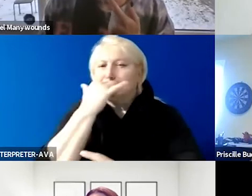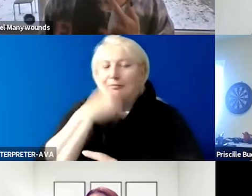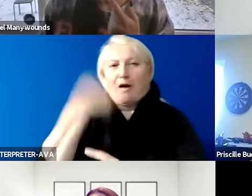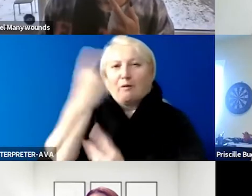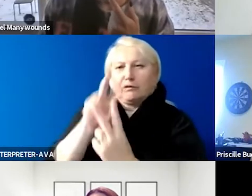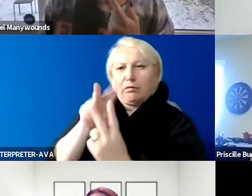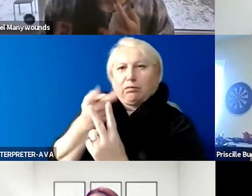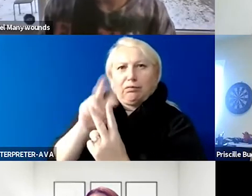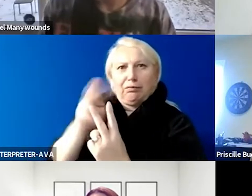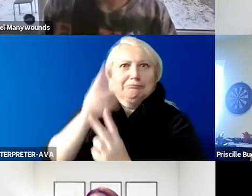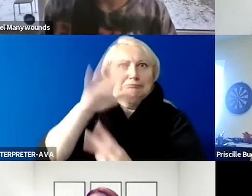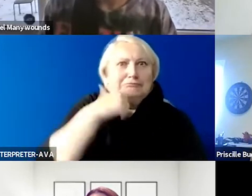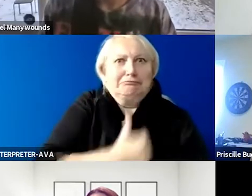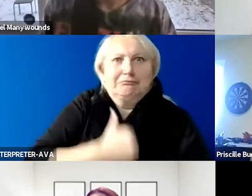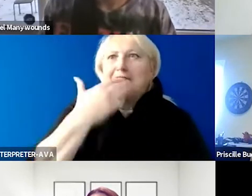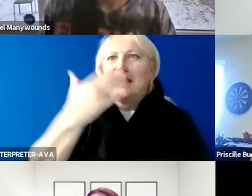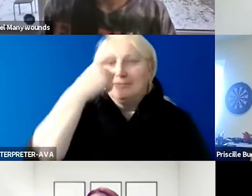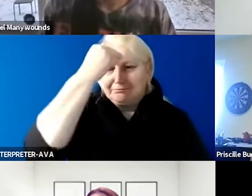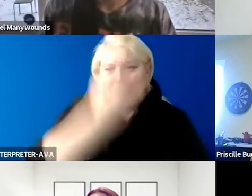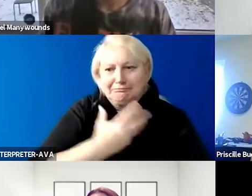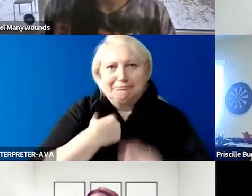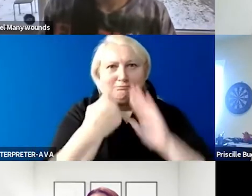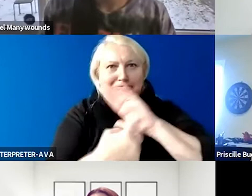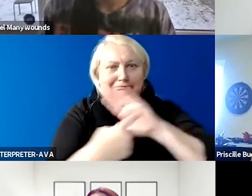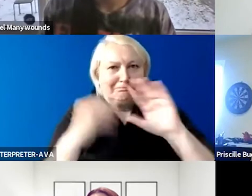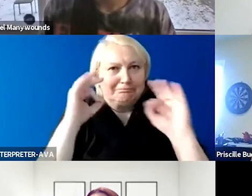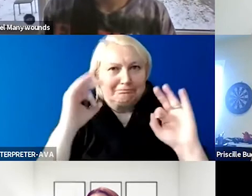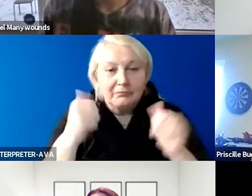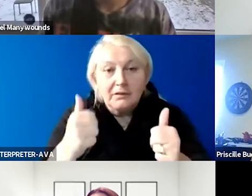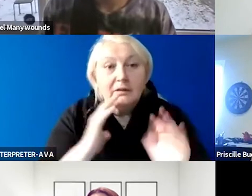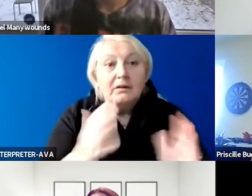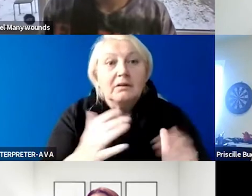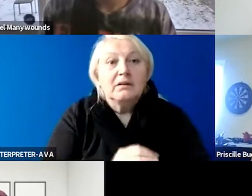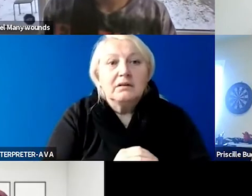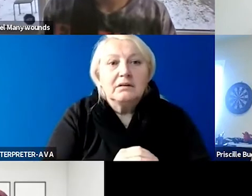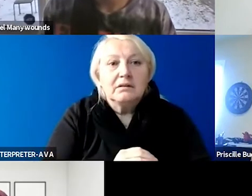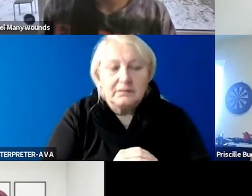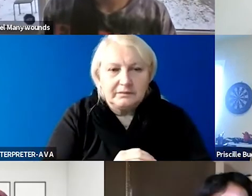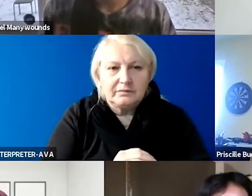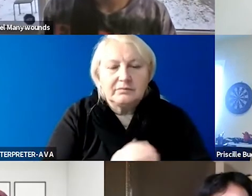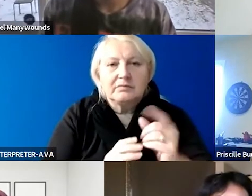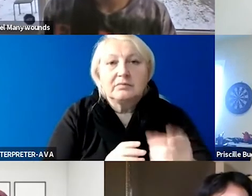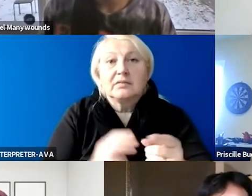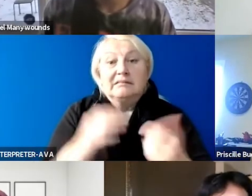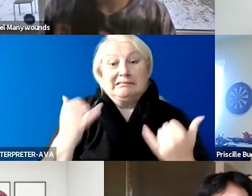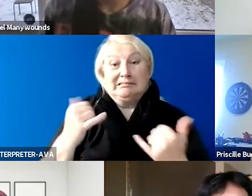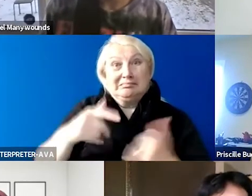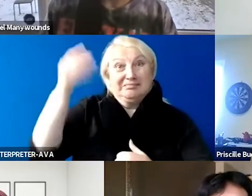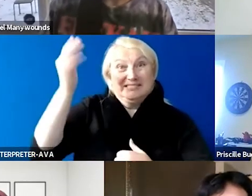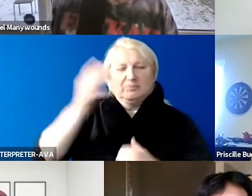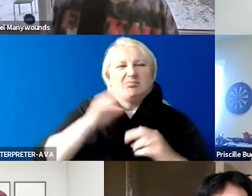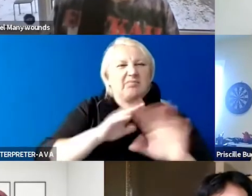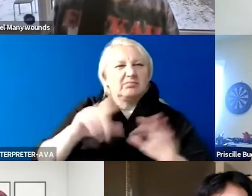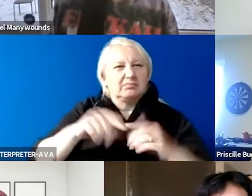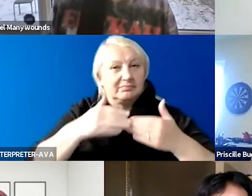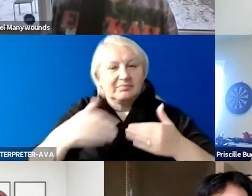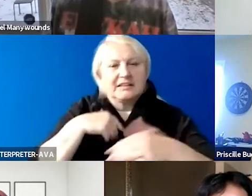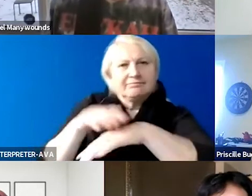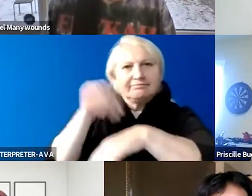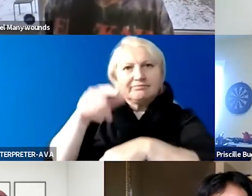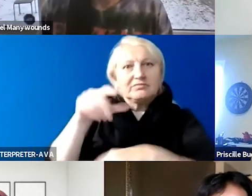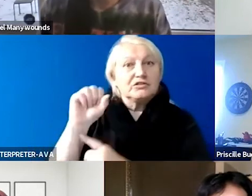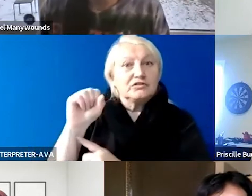Okay, so before we begin our proceedings, I would like to call upon my colleague, Cherie, who will